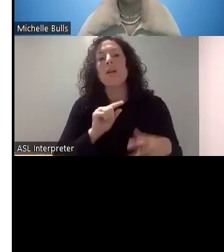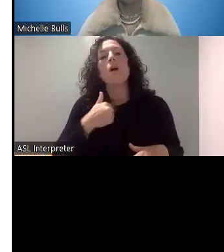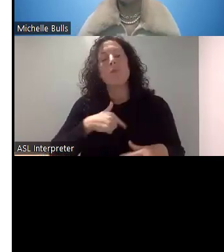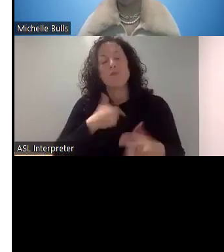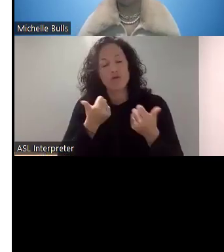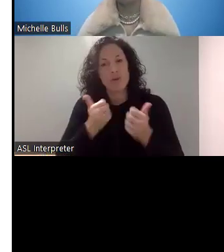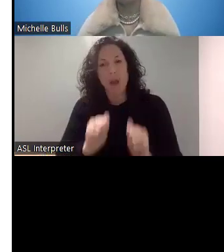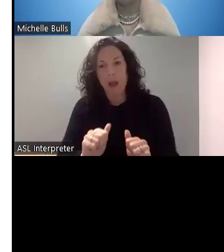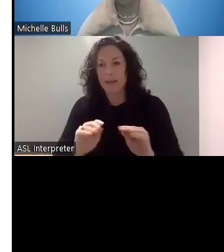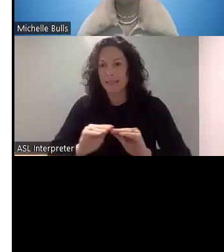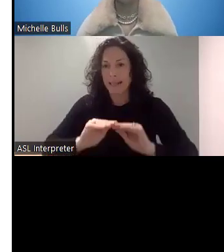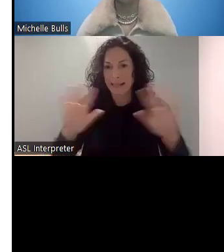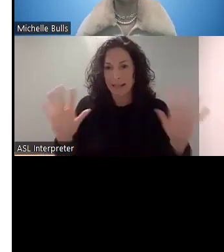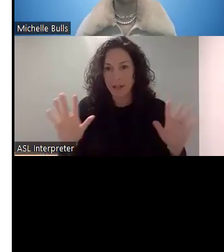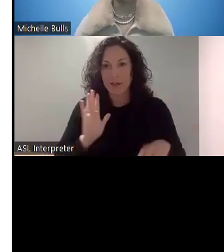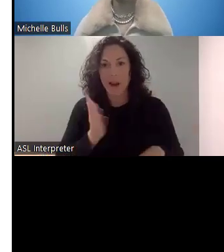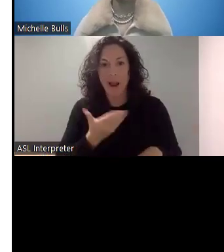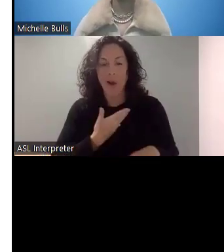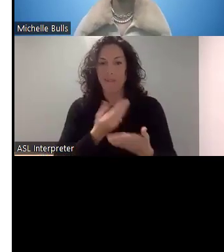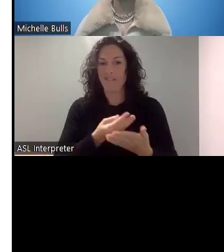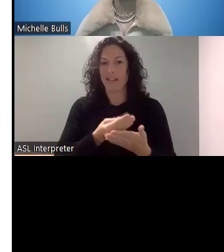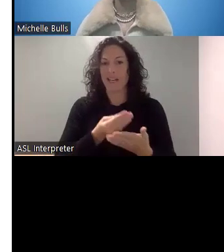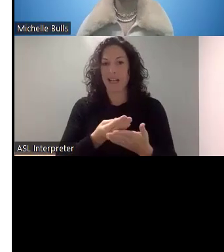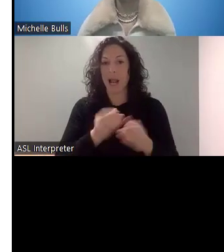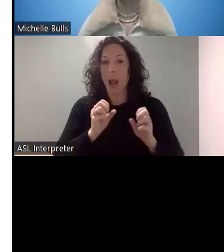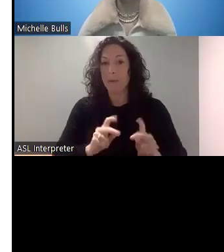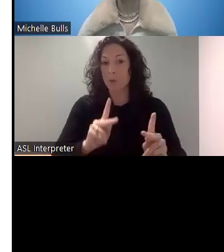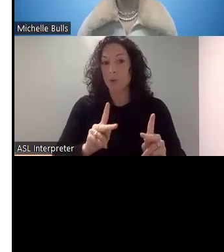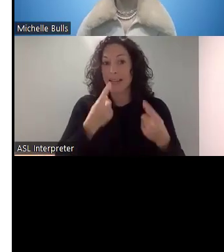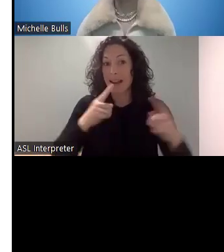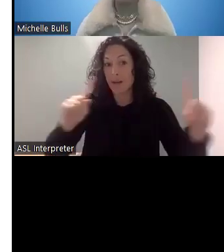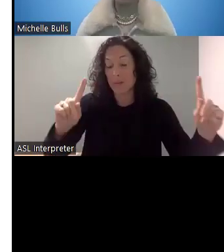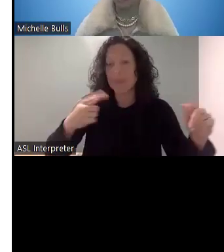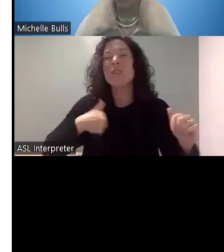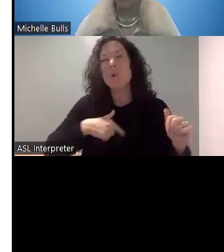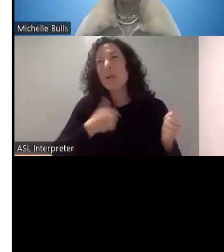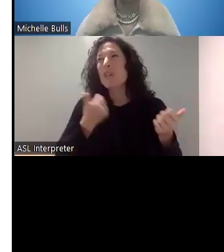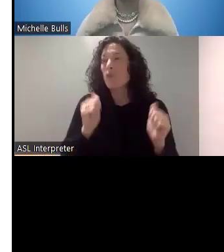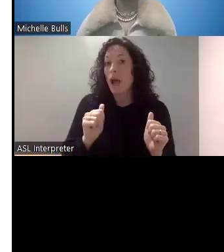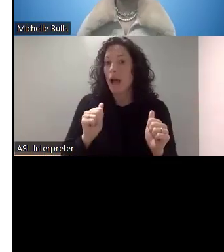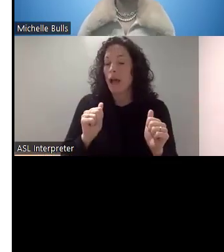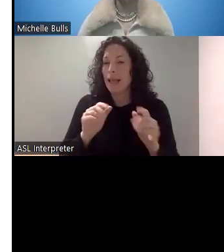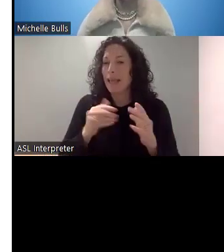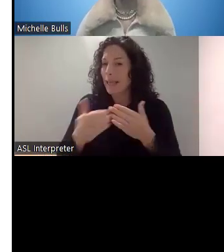in our funding opportunity announcements even though we state clearly in the policy